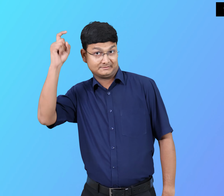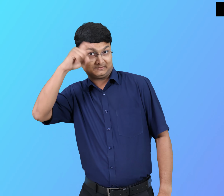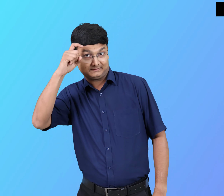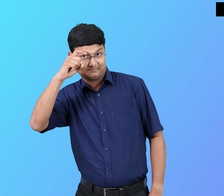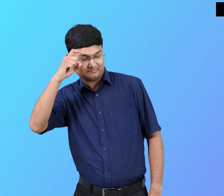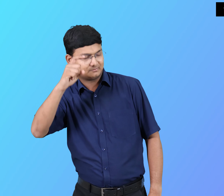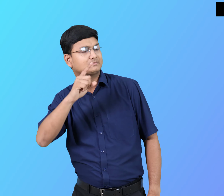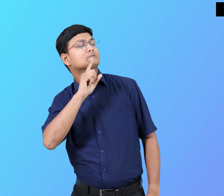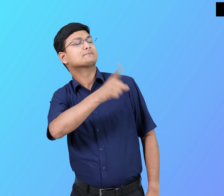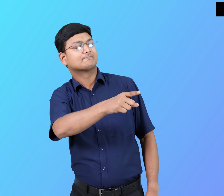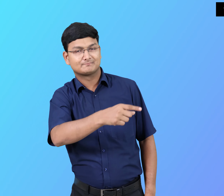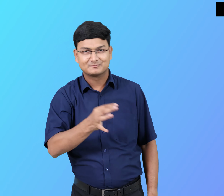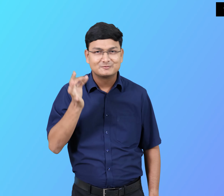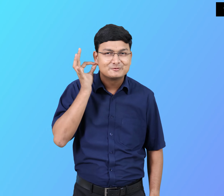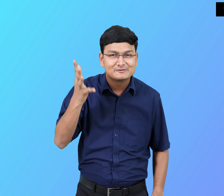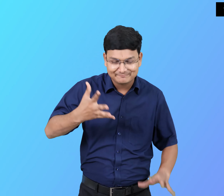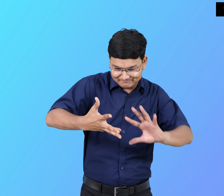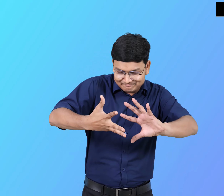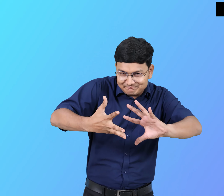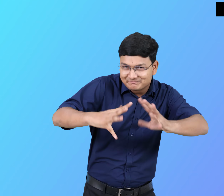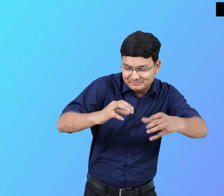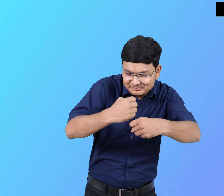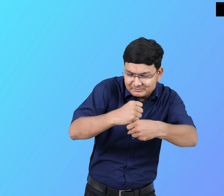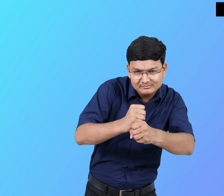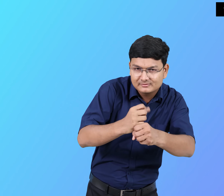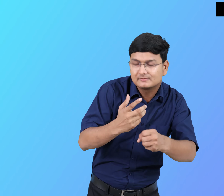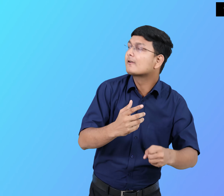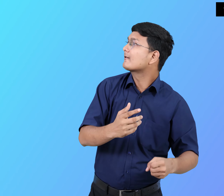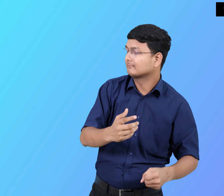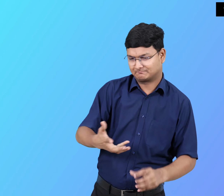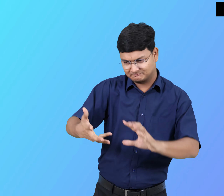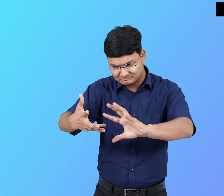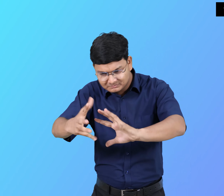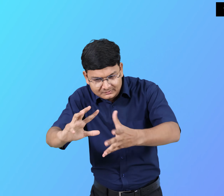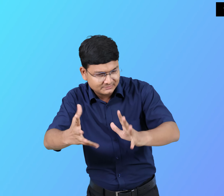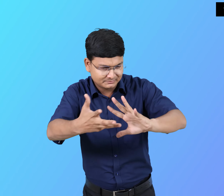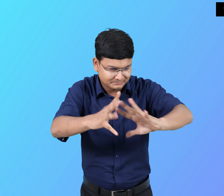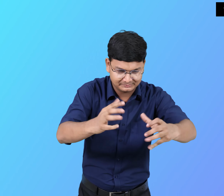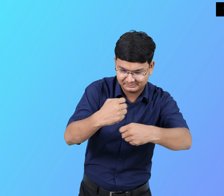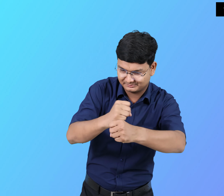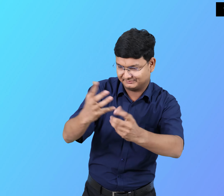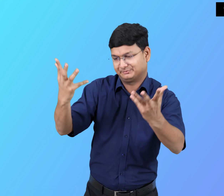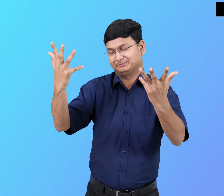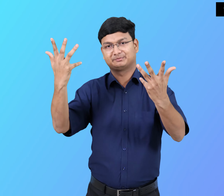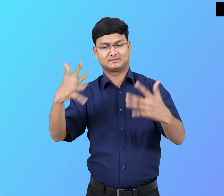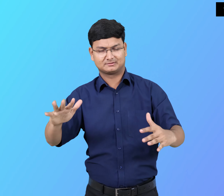Solomon also commanded that all these things be made from gold for the Temple: